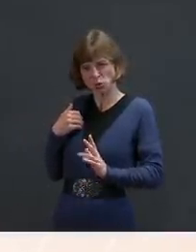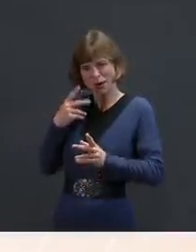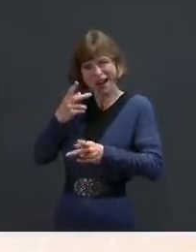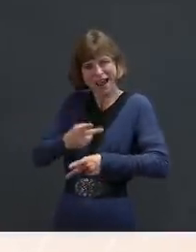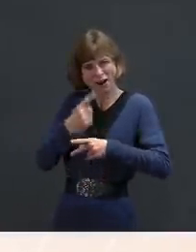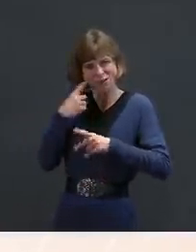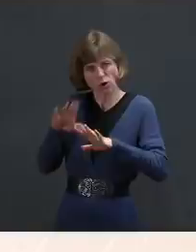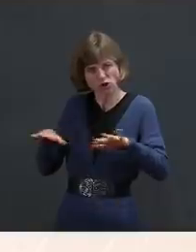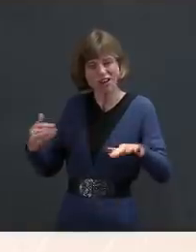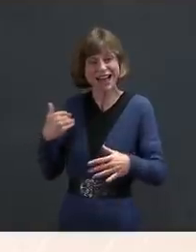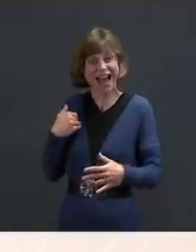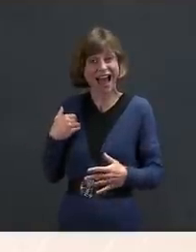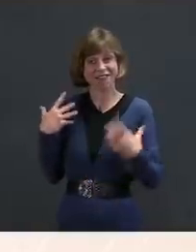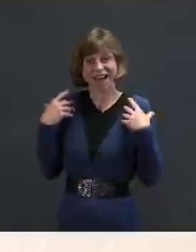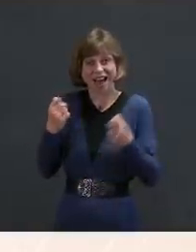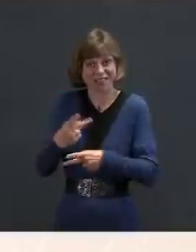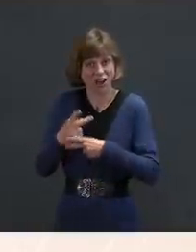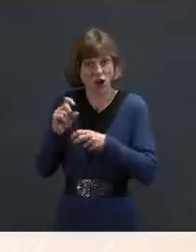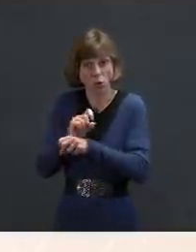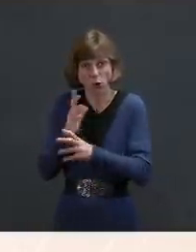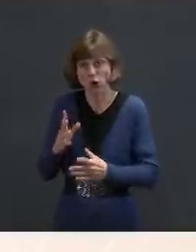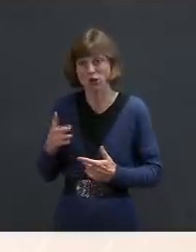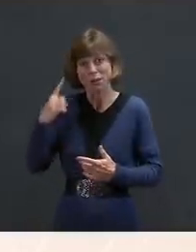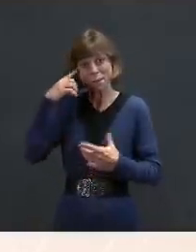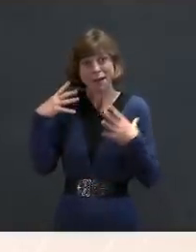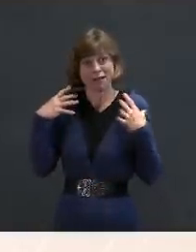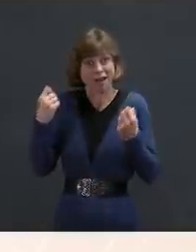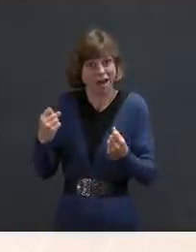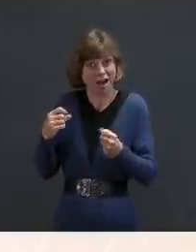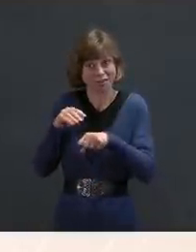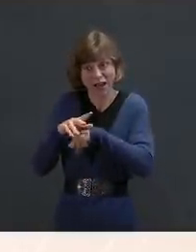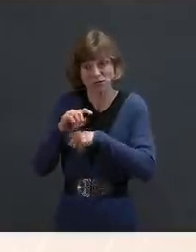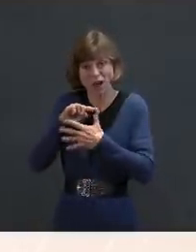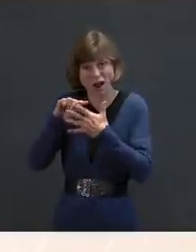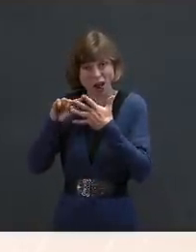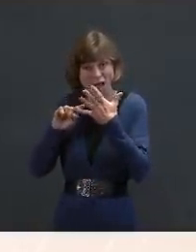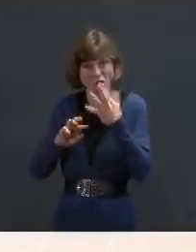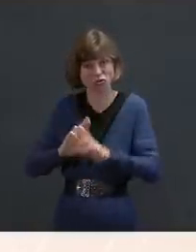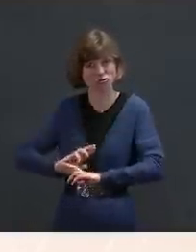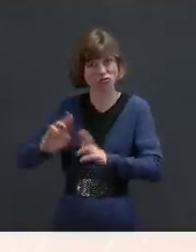mental health counseling, and the like -- and moving that child to a sponsor as quickly as possible.